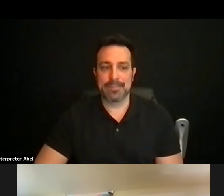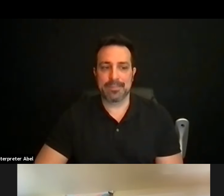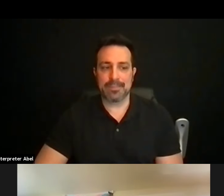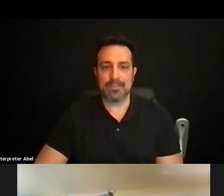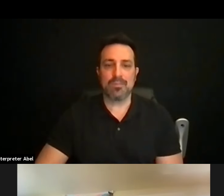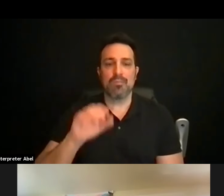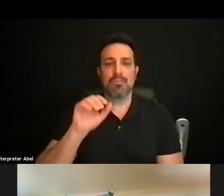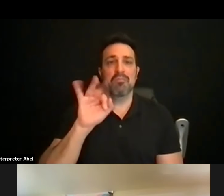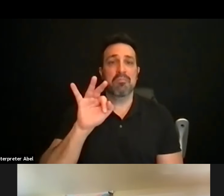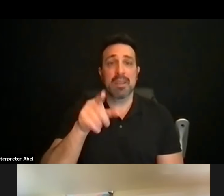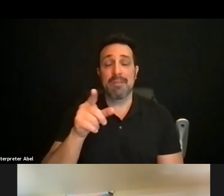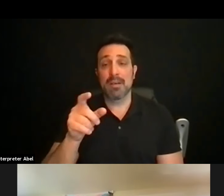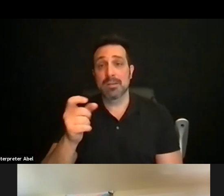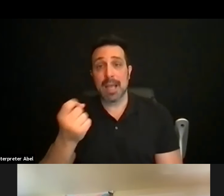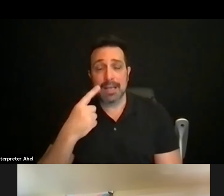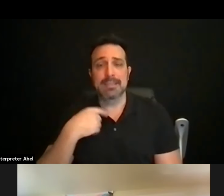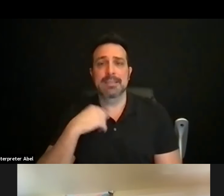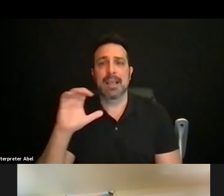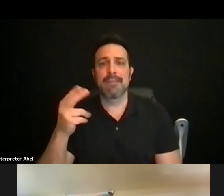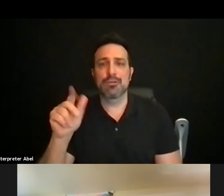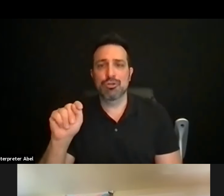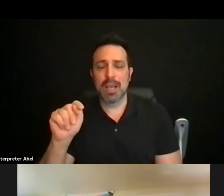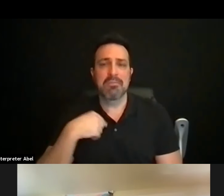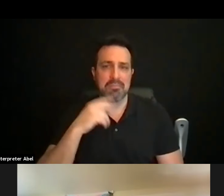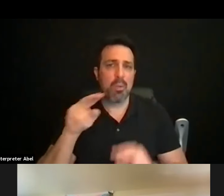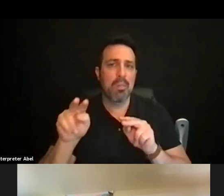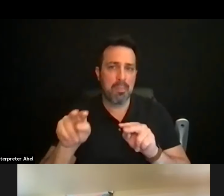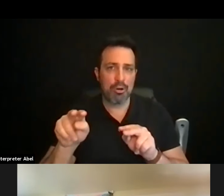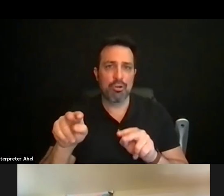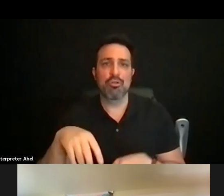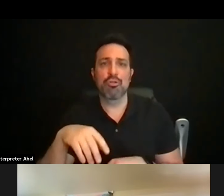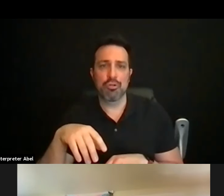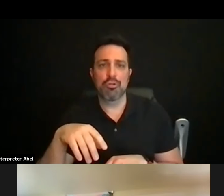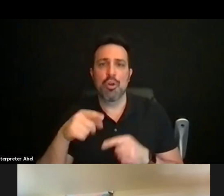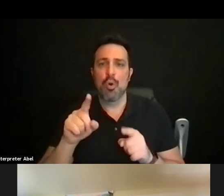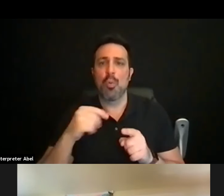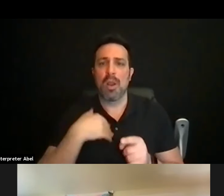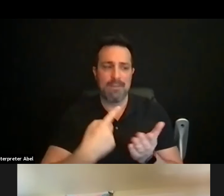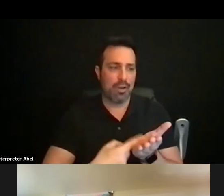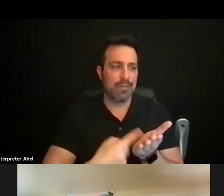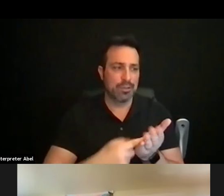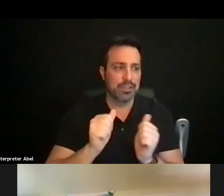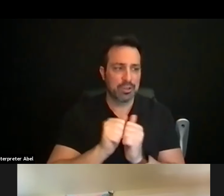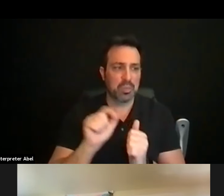me. So don't stress out about that. So again, if you want -- if there's